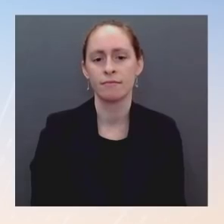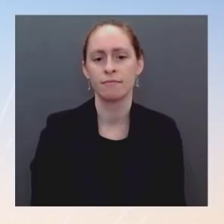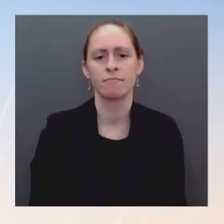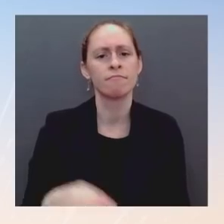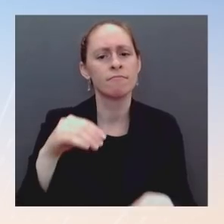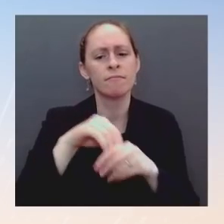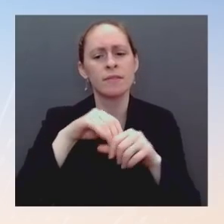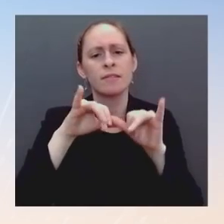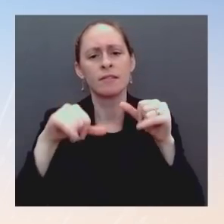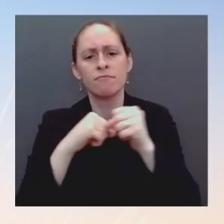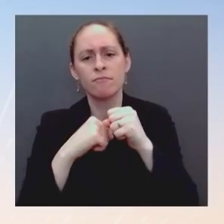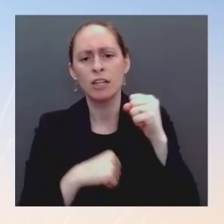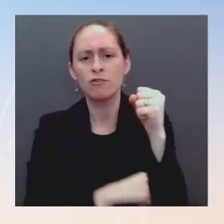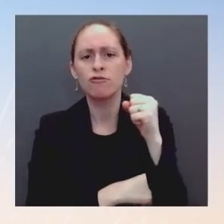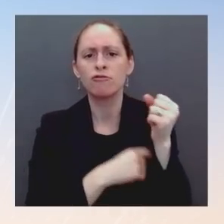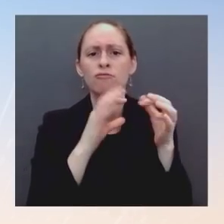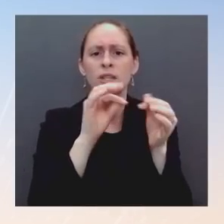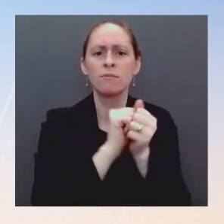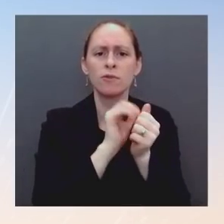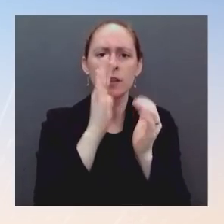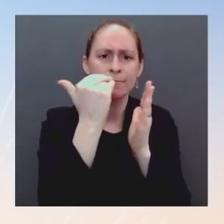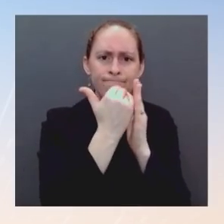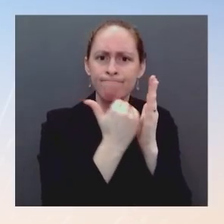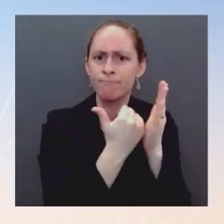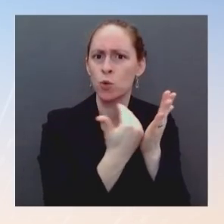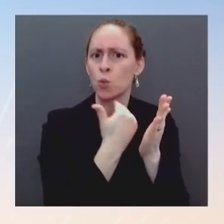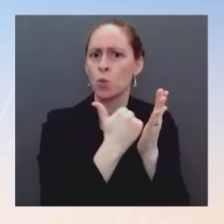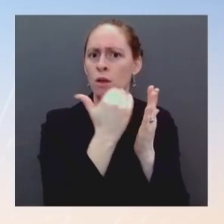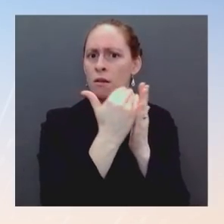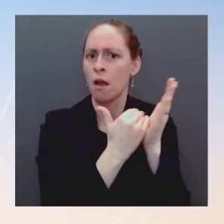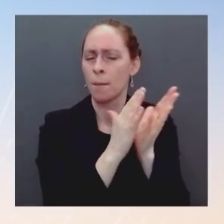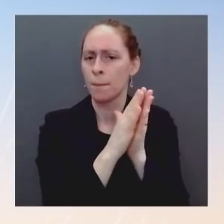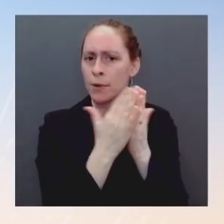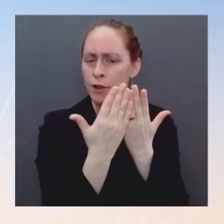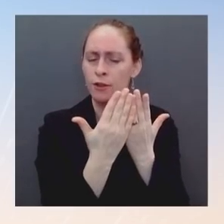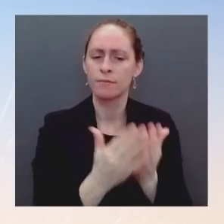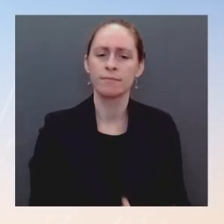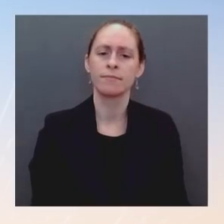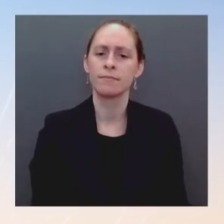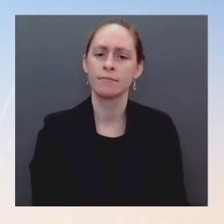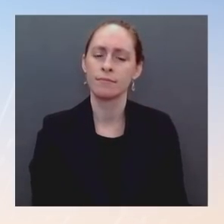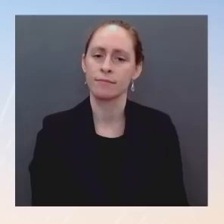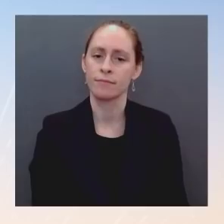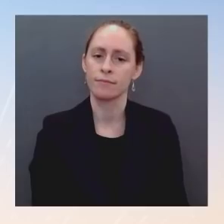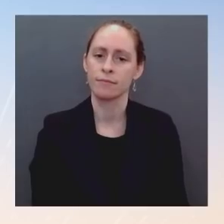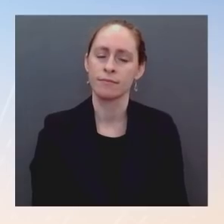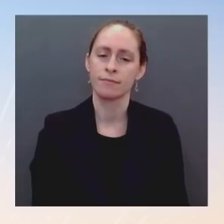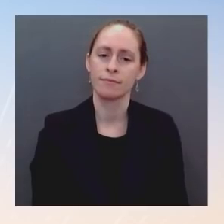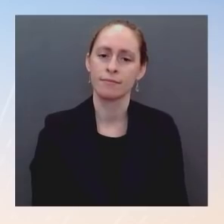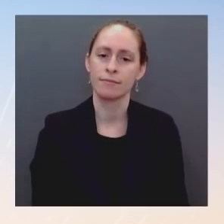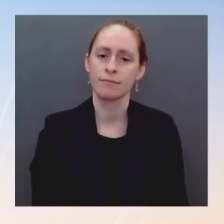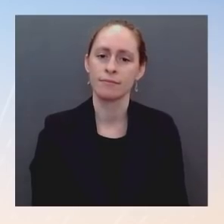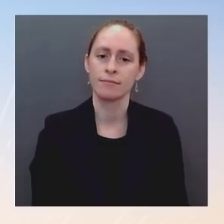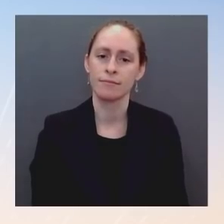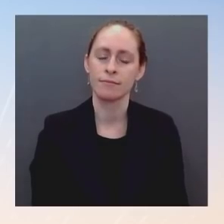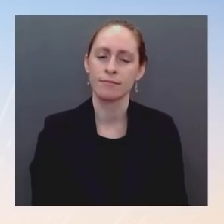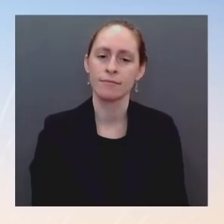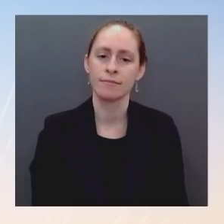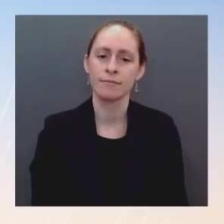Ms. Psaki: Yeah. The Press: And there were a ton of questions about just the state portion, the formula fund portion -- Ms. Psaki: Yeah. The Press: -- that the state already knows